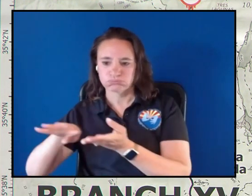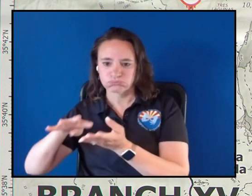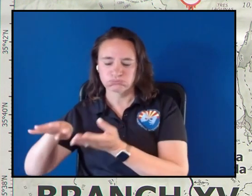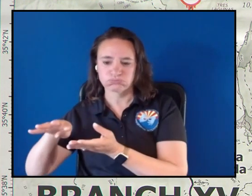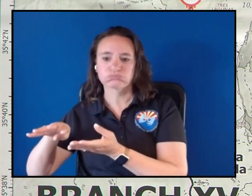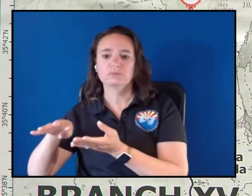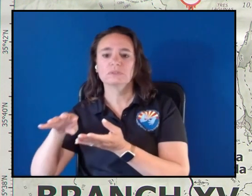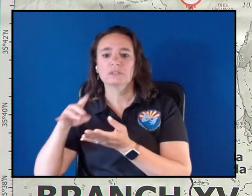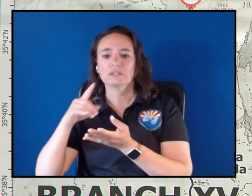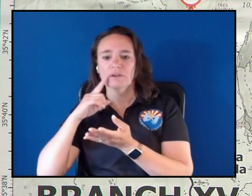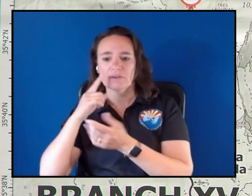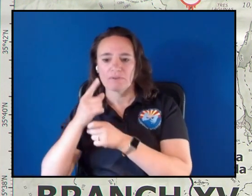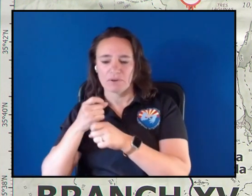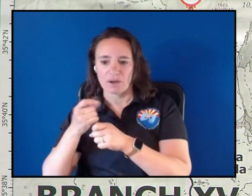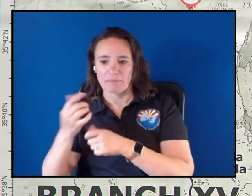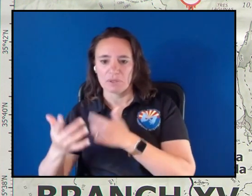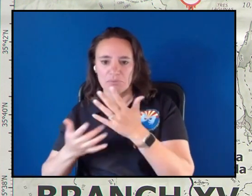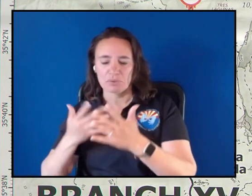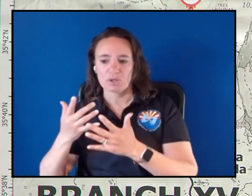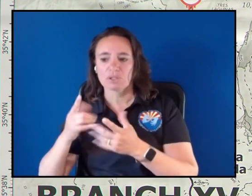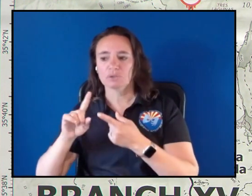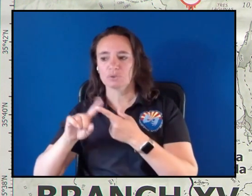to the green side. They're pulling that stuff back out,